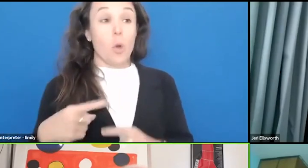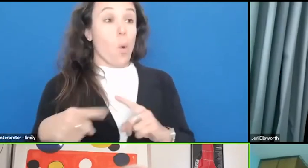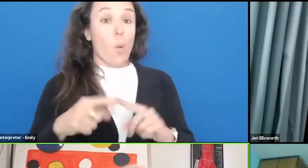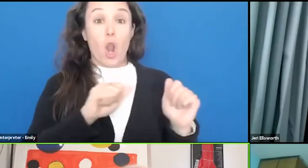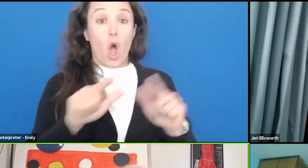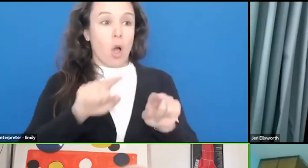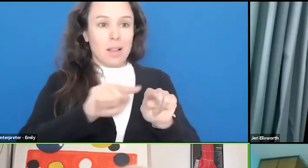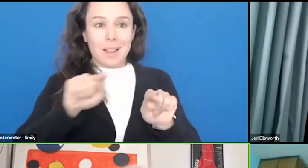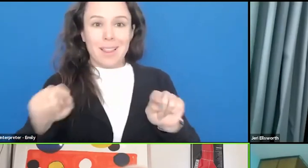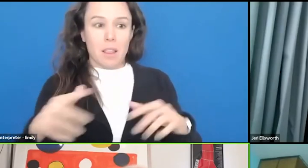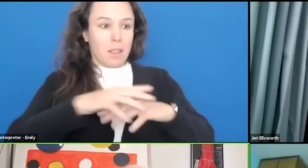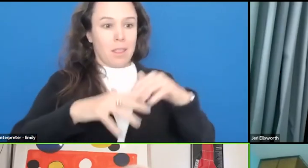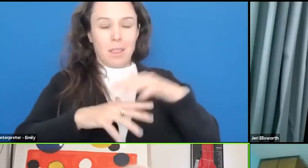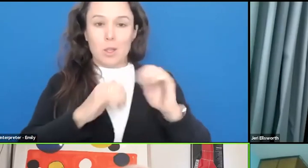do you not make it creepy and big brother-ish?